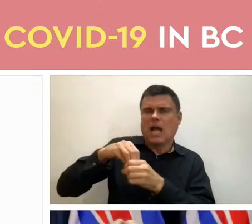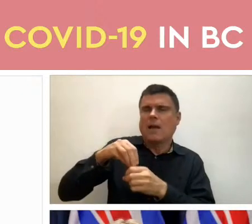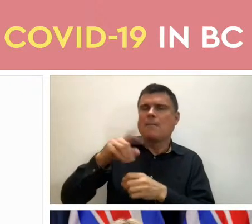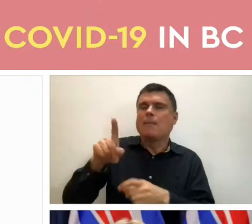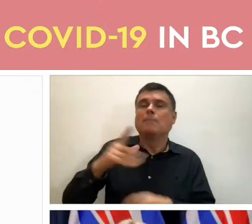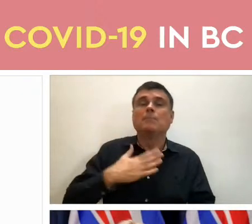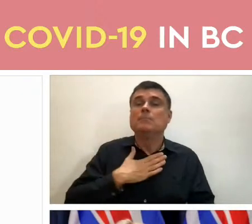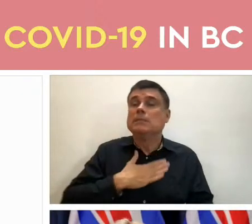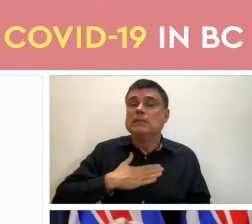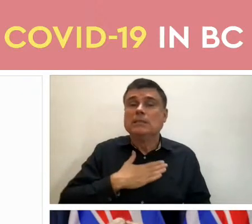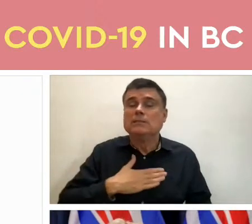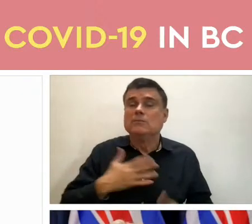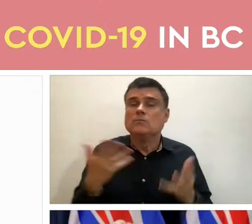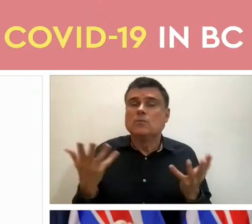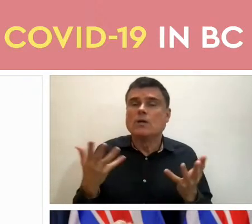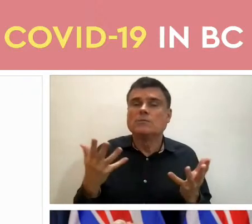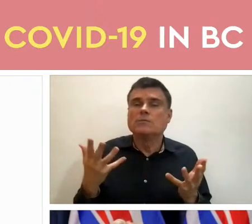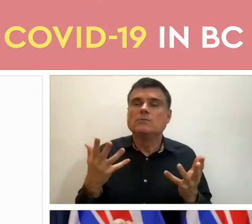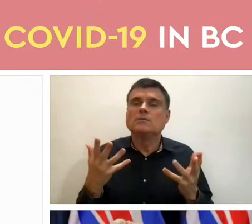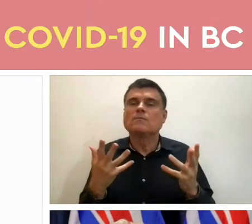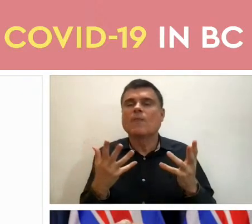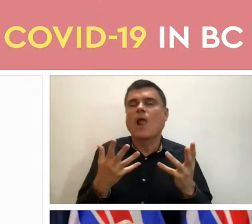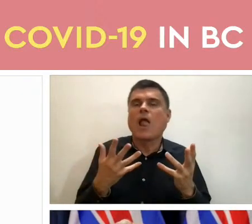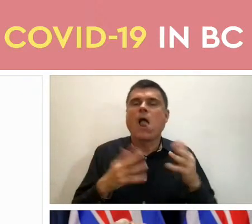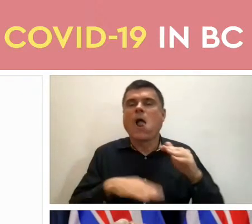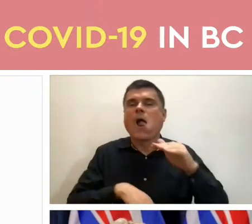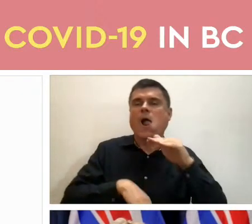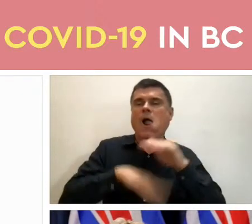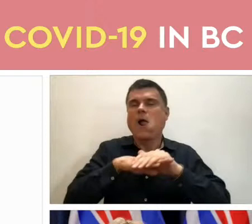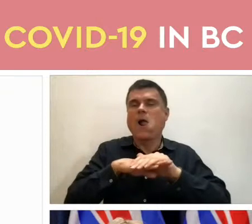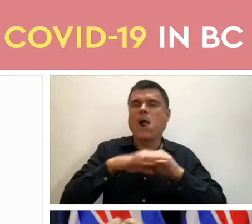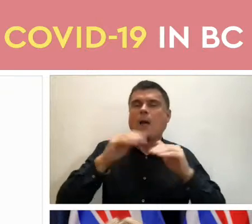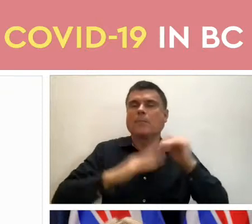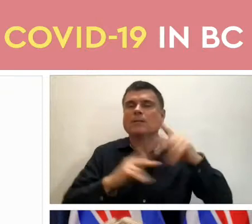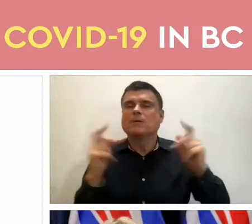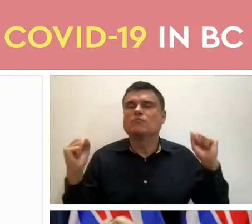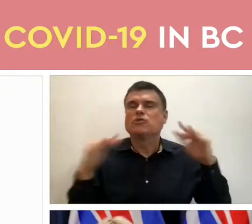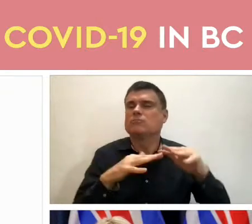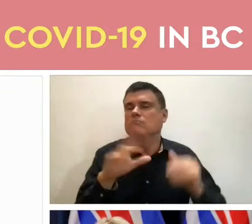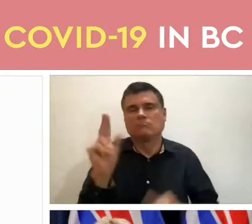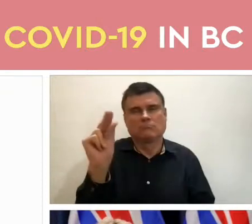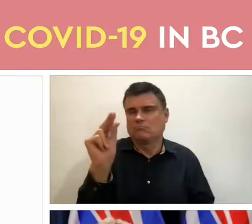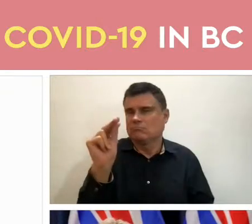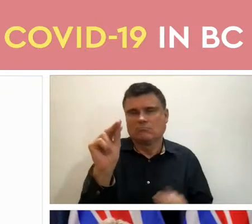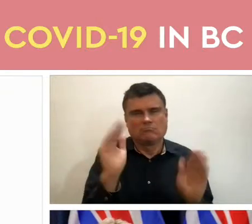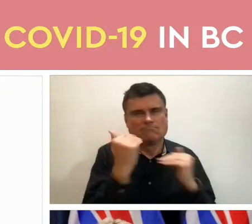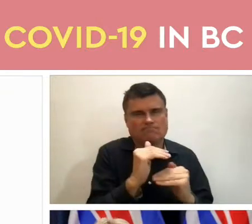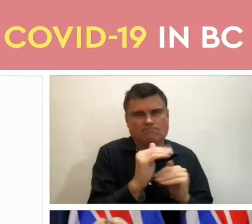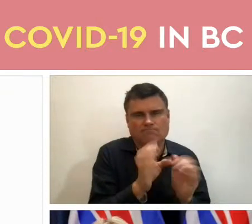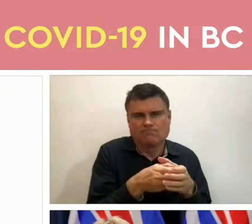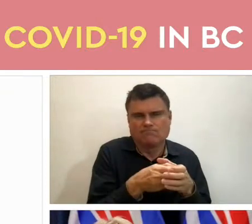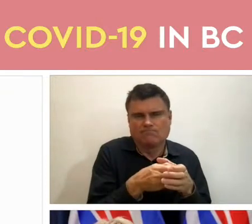to be to keep those numbers as small as possible. Minister talks about all of the